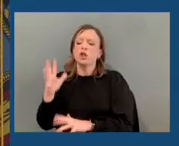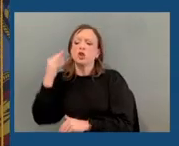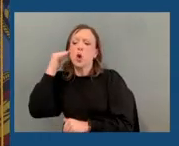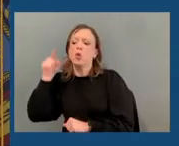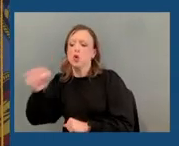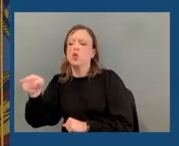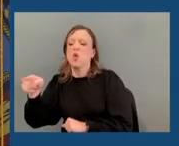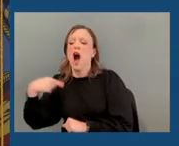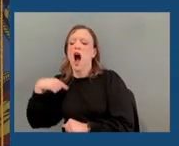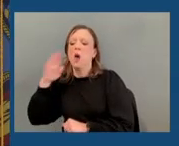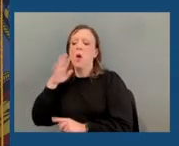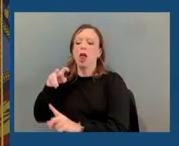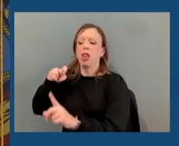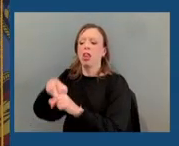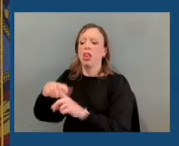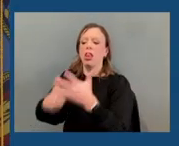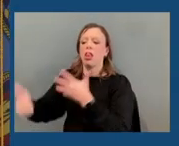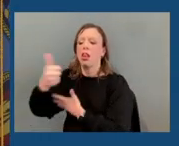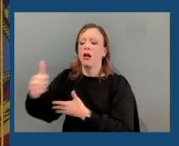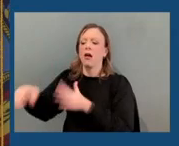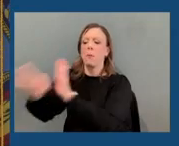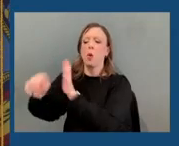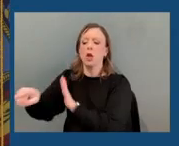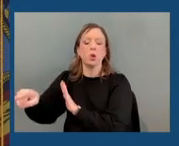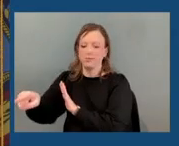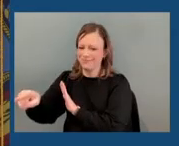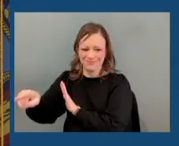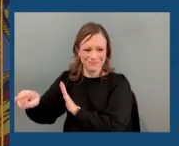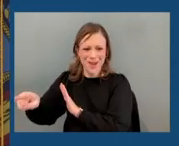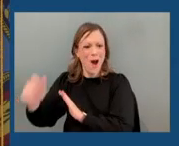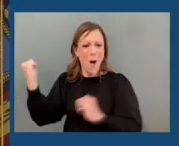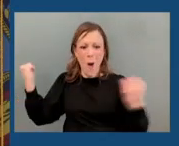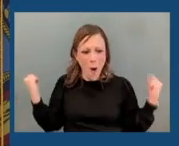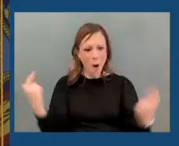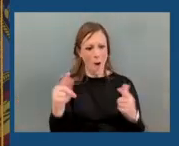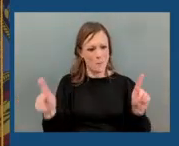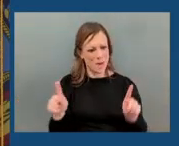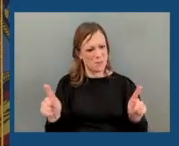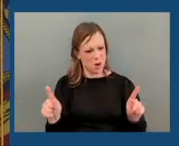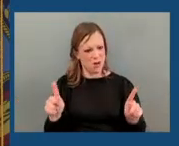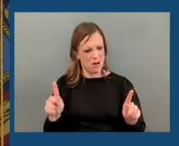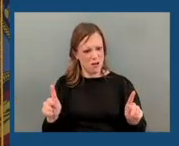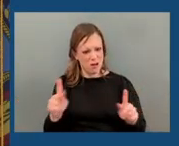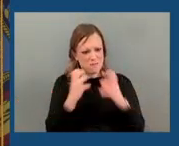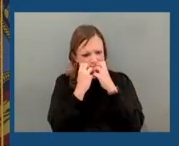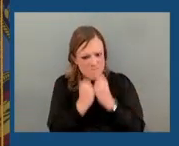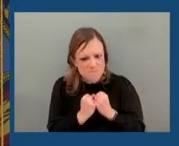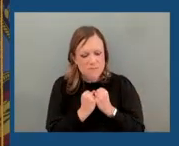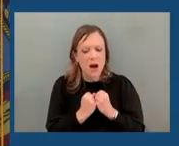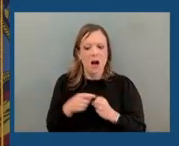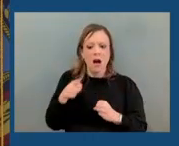I'll further commit to elevate the state police as leaders in the arena of cutting edge policing, serving